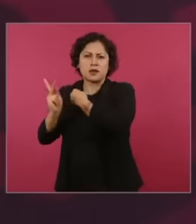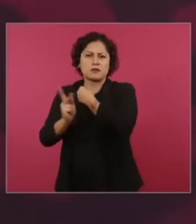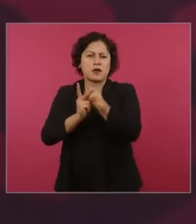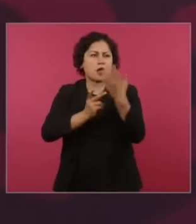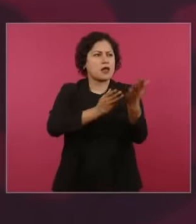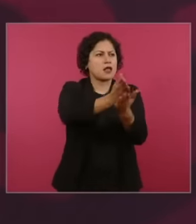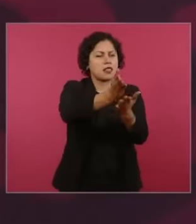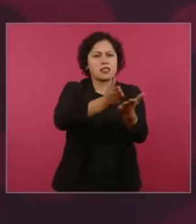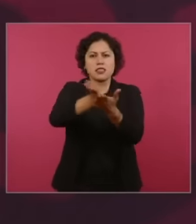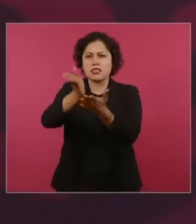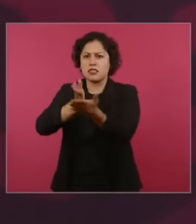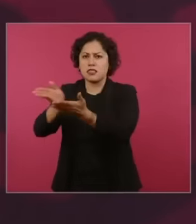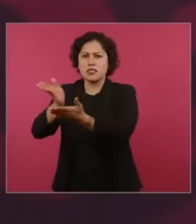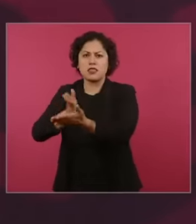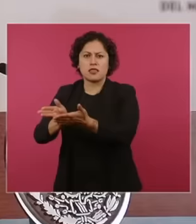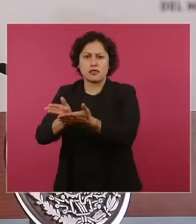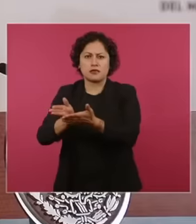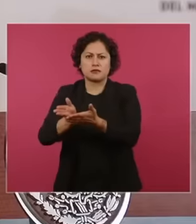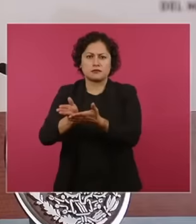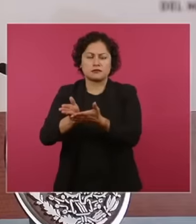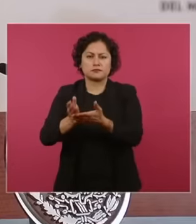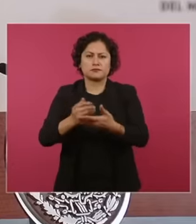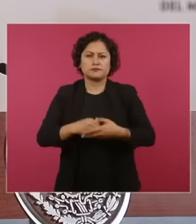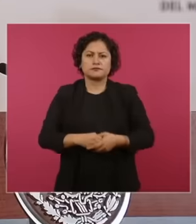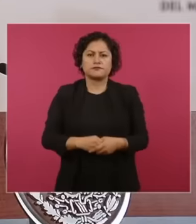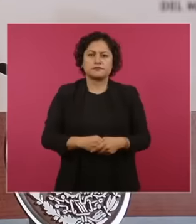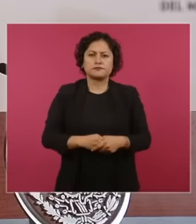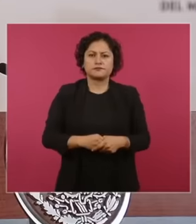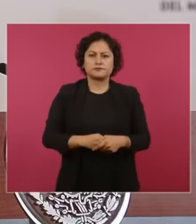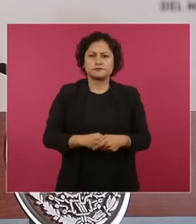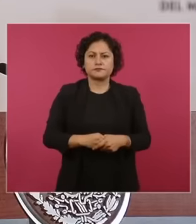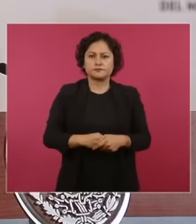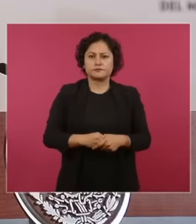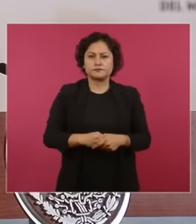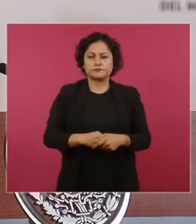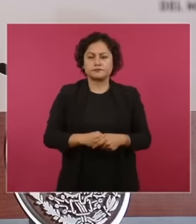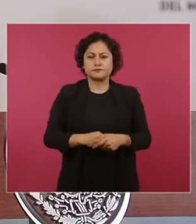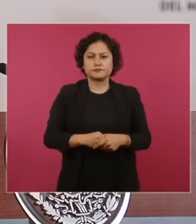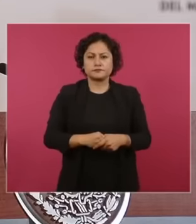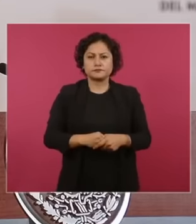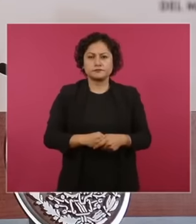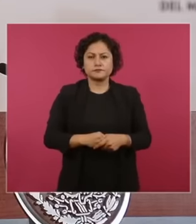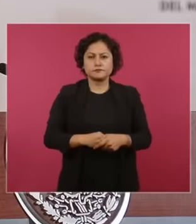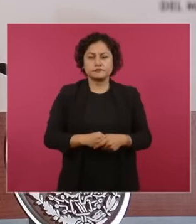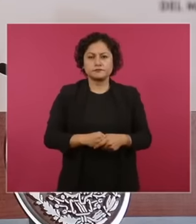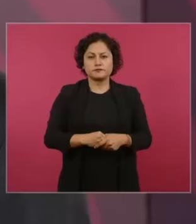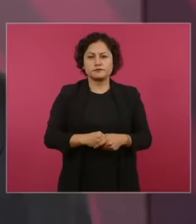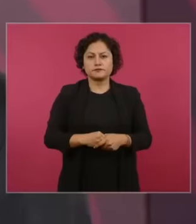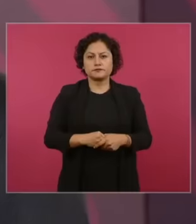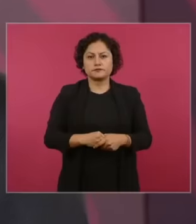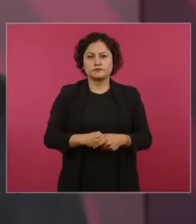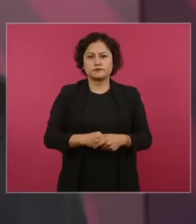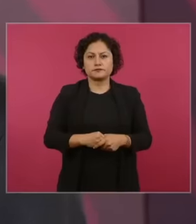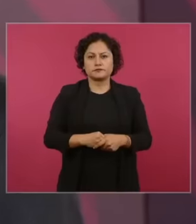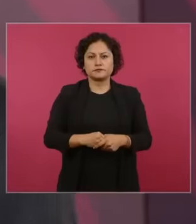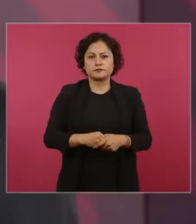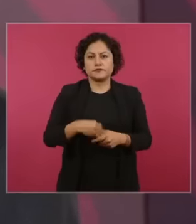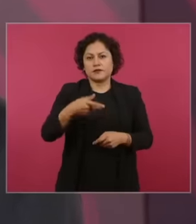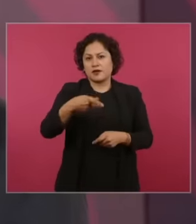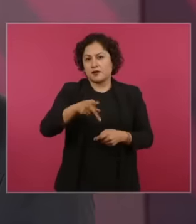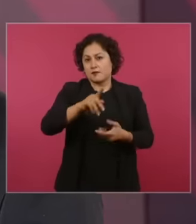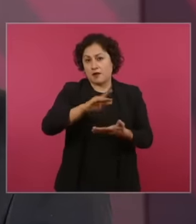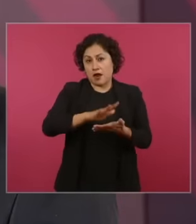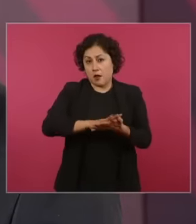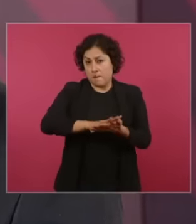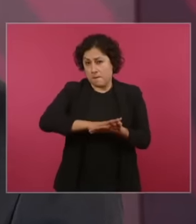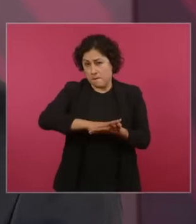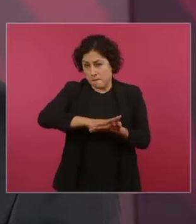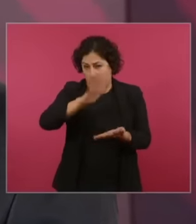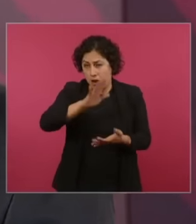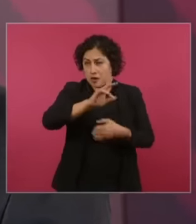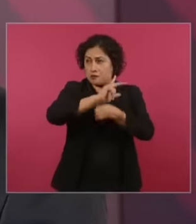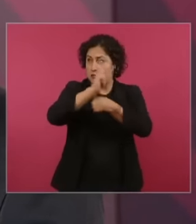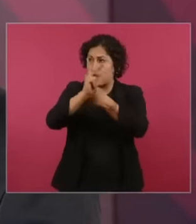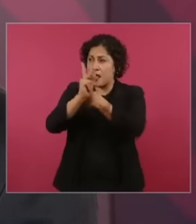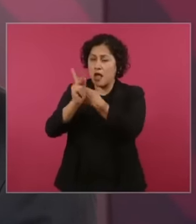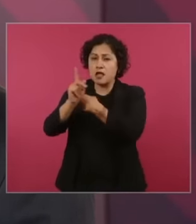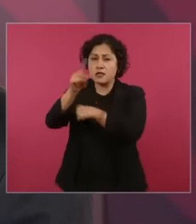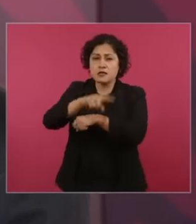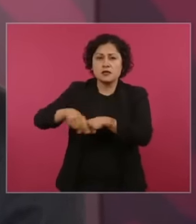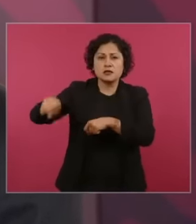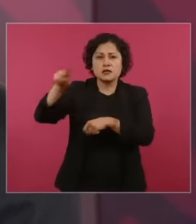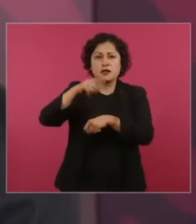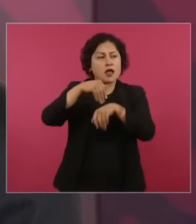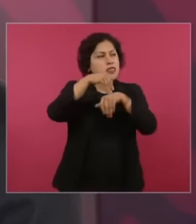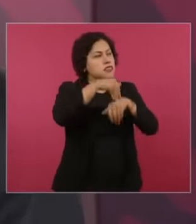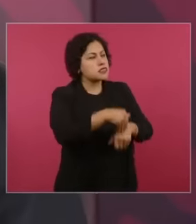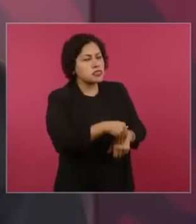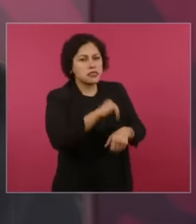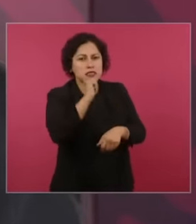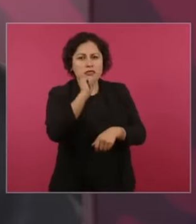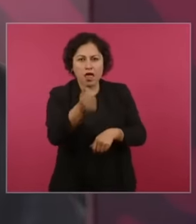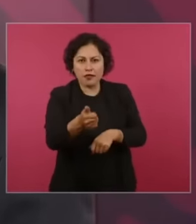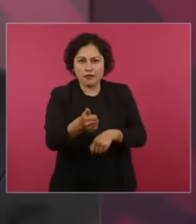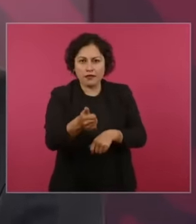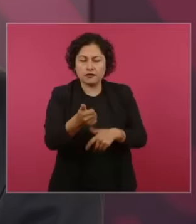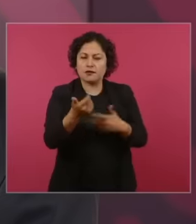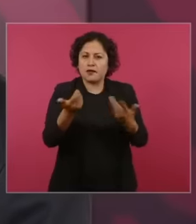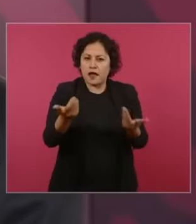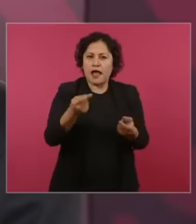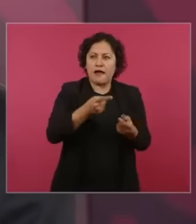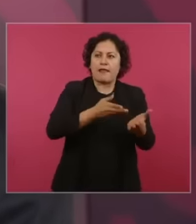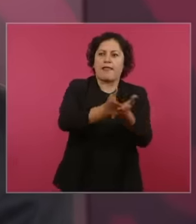governments not subject to the interests of the United States government. That is their history.